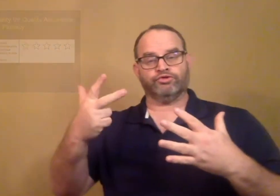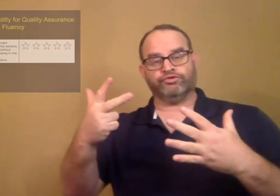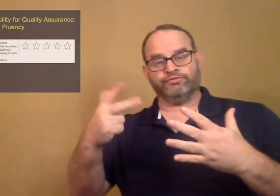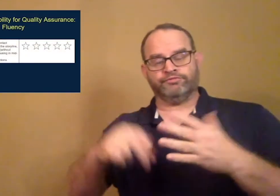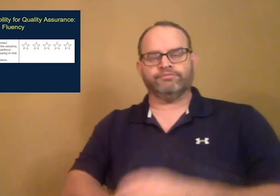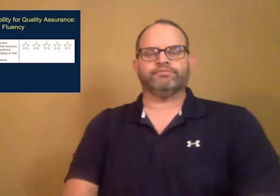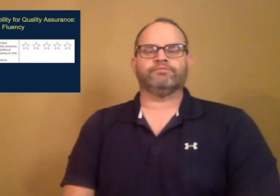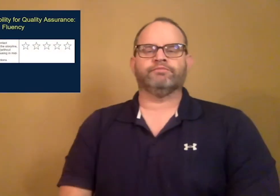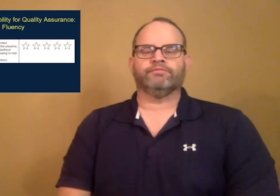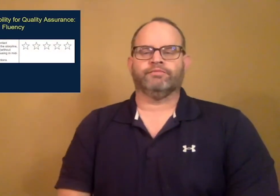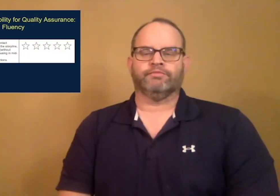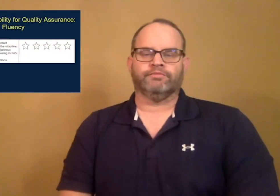The third category is fluency.